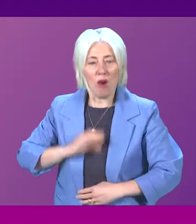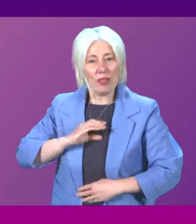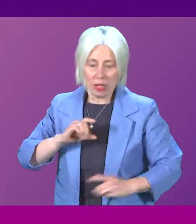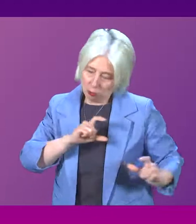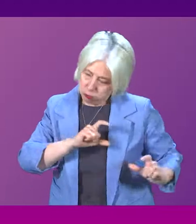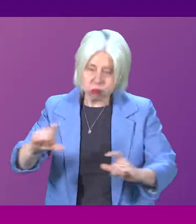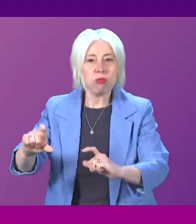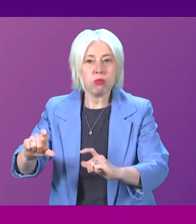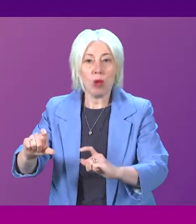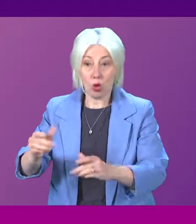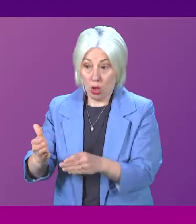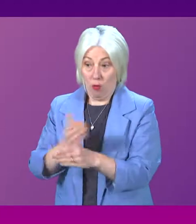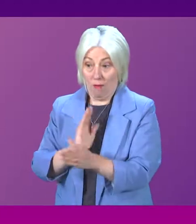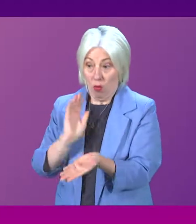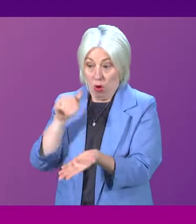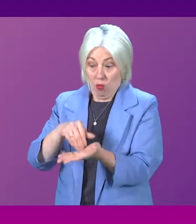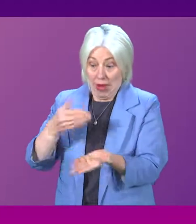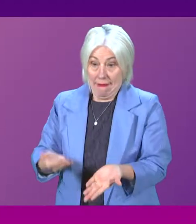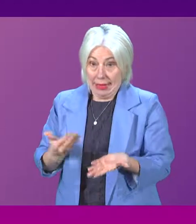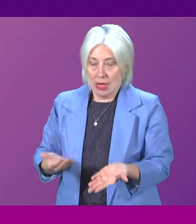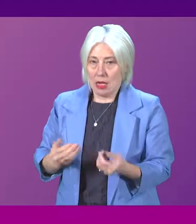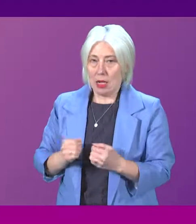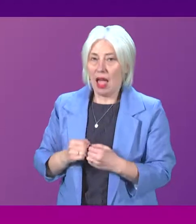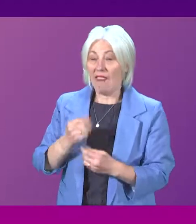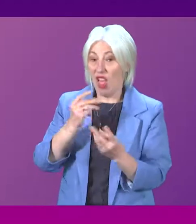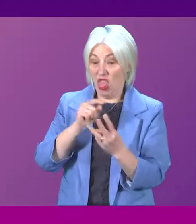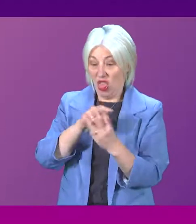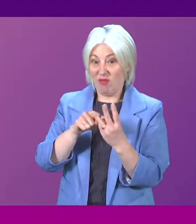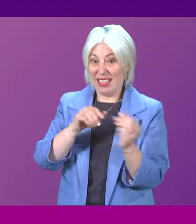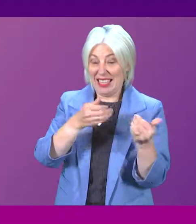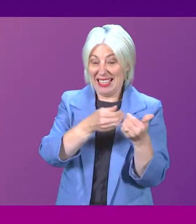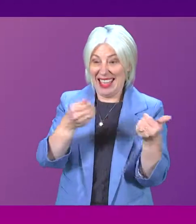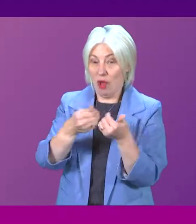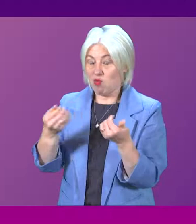I came into Parliament this afternoon, I had three separate discussions with bereaved families